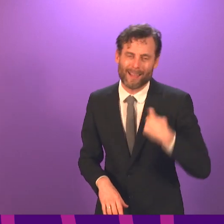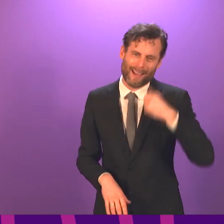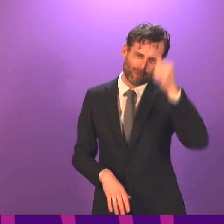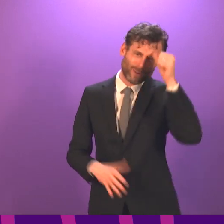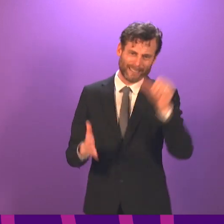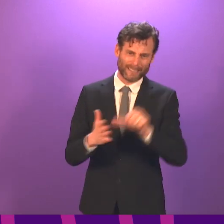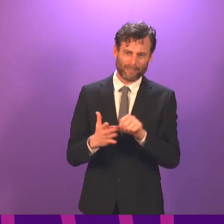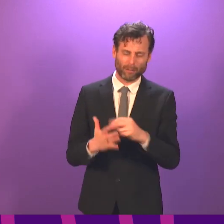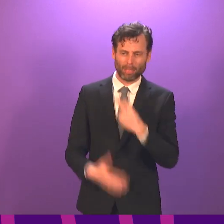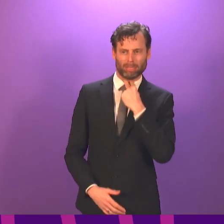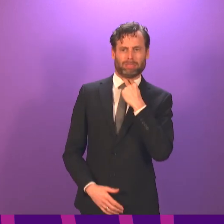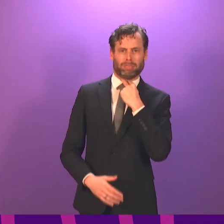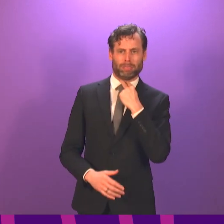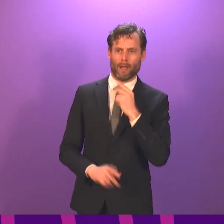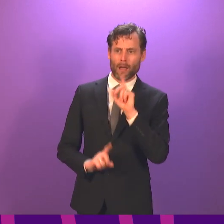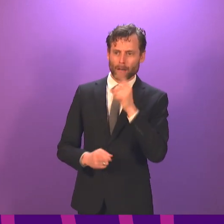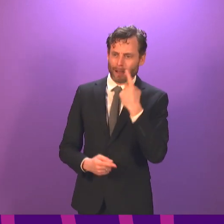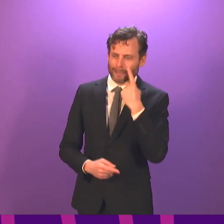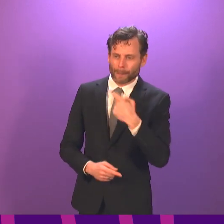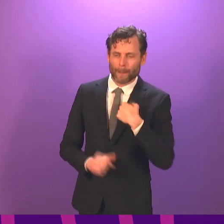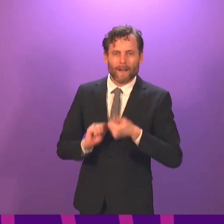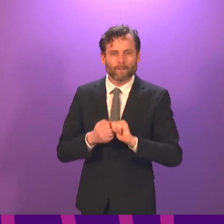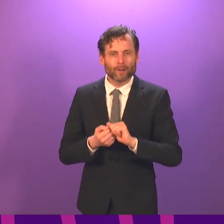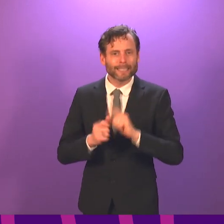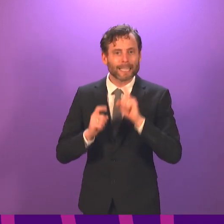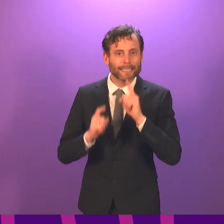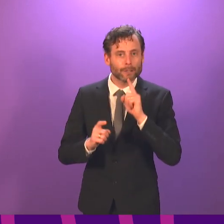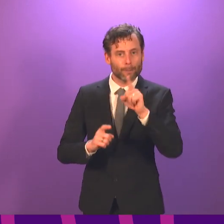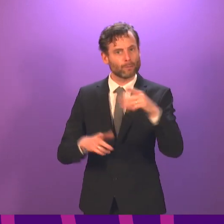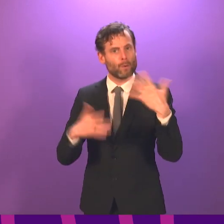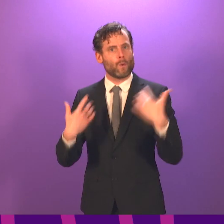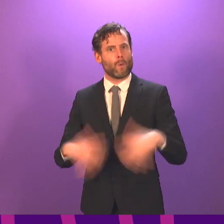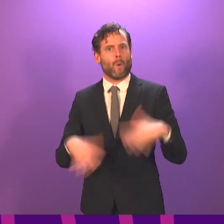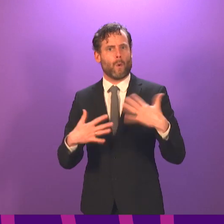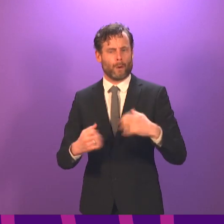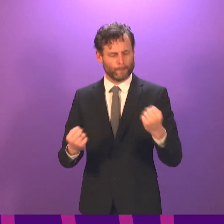from friends and teachers, but you have all responded magnificently to all the difficulties